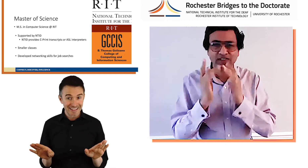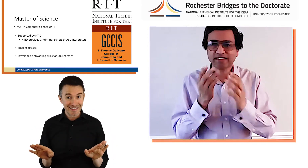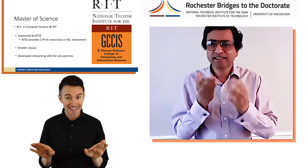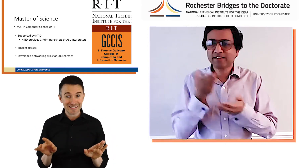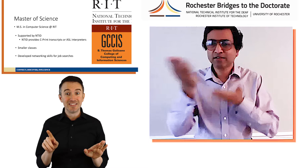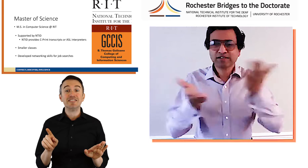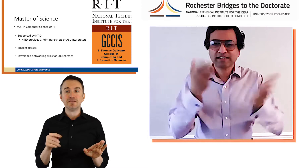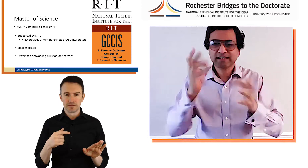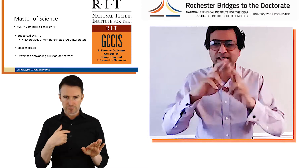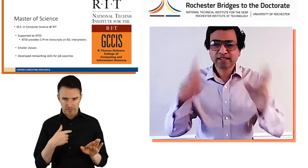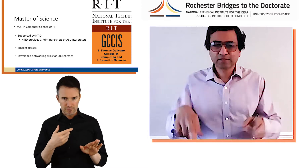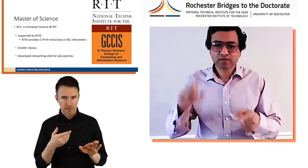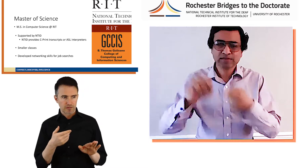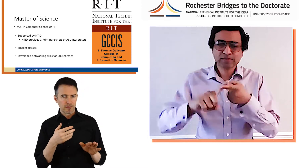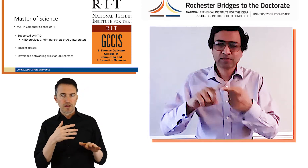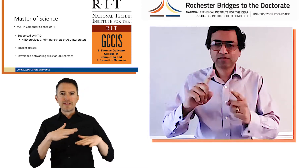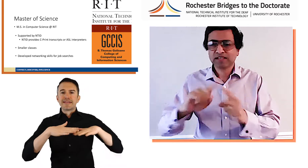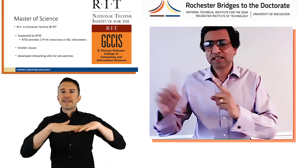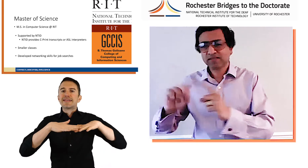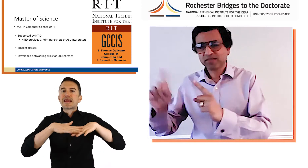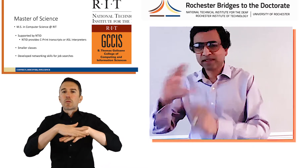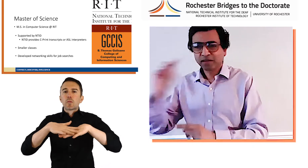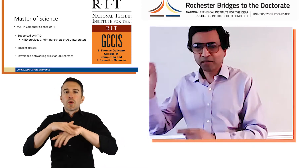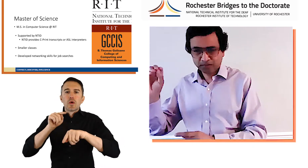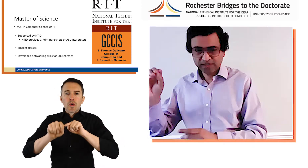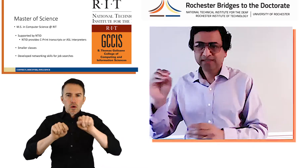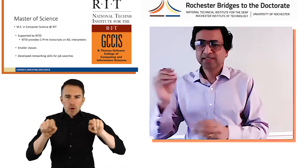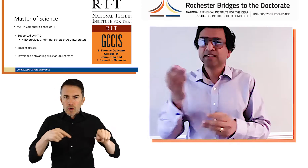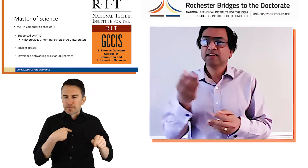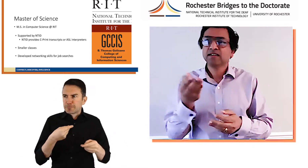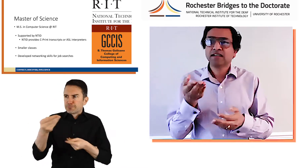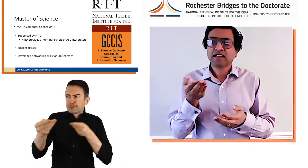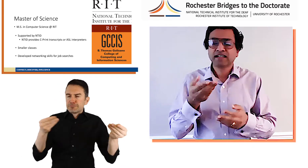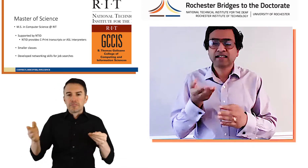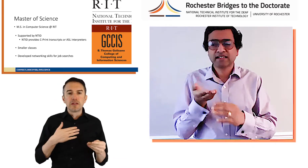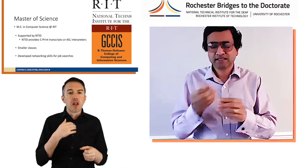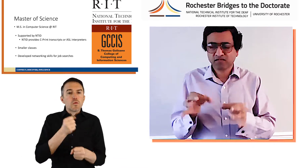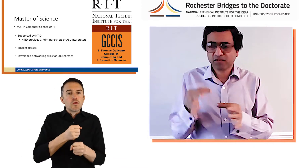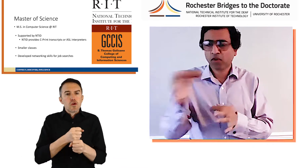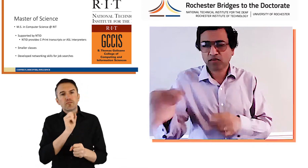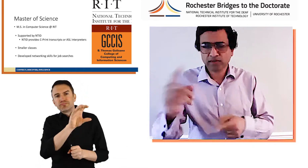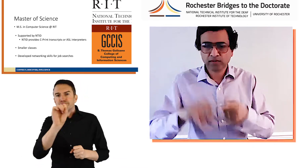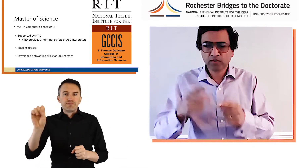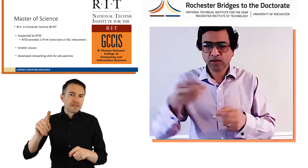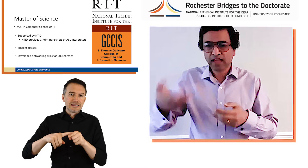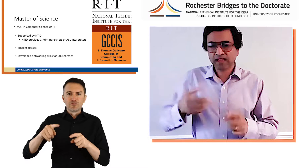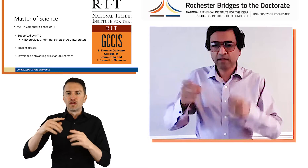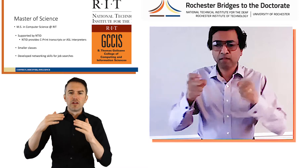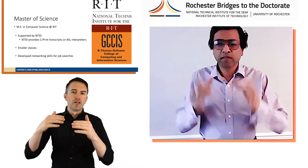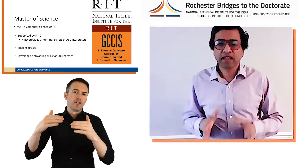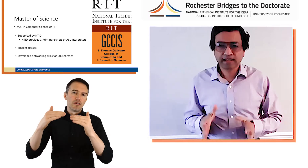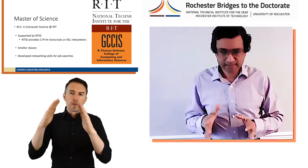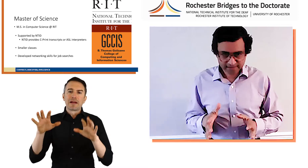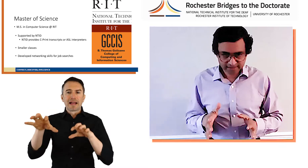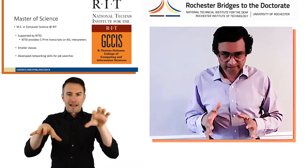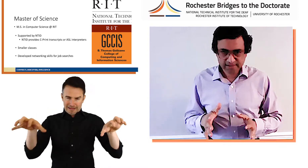Before I graduated, I used my deaf network to submit my résumé to a number of different companies and asked some of my friends who I knew